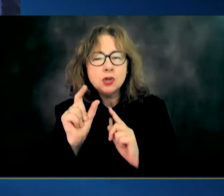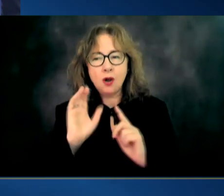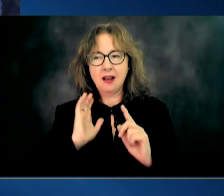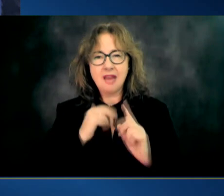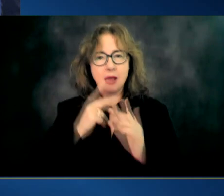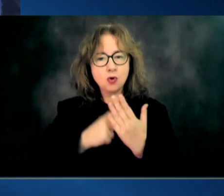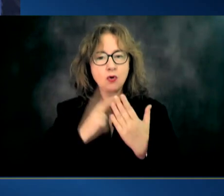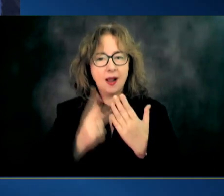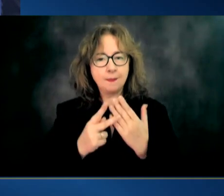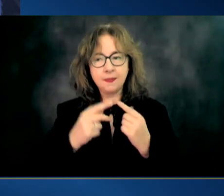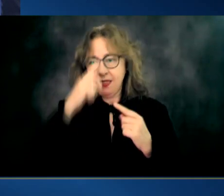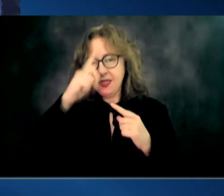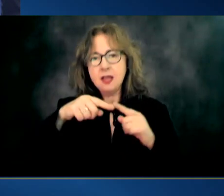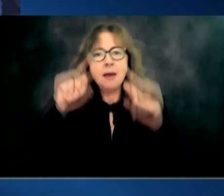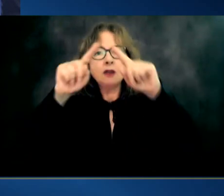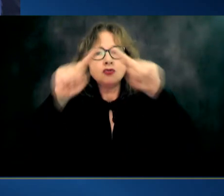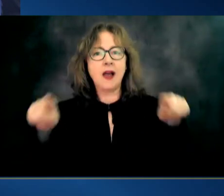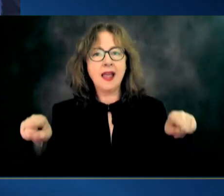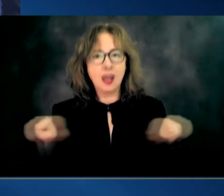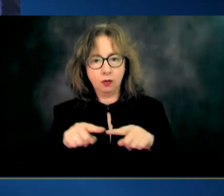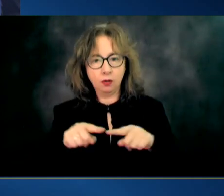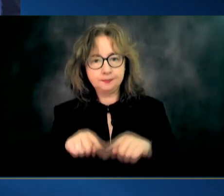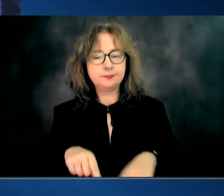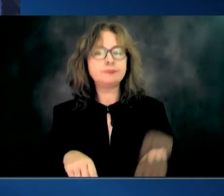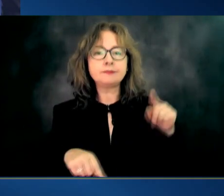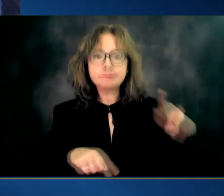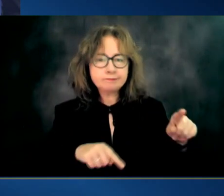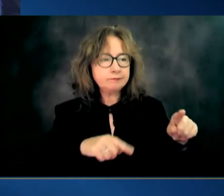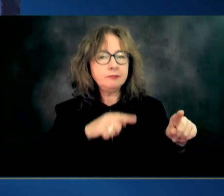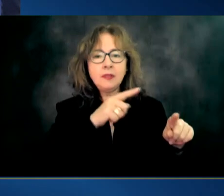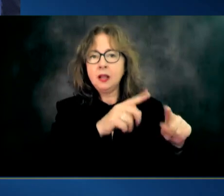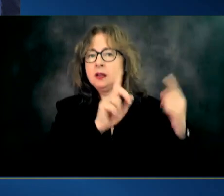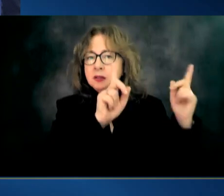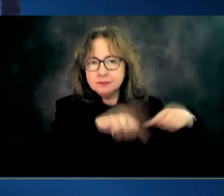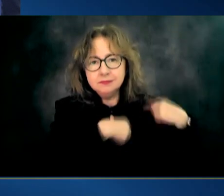In one corner, we have our long standing demonstration program. This is comprised